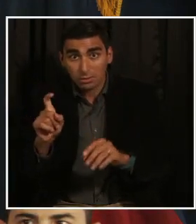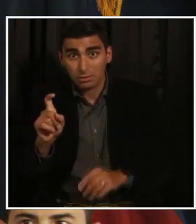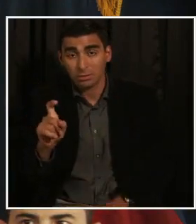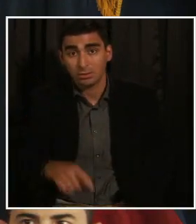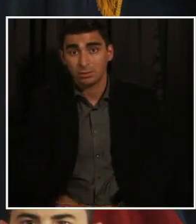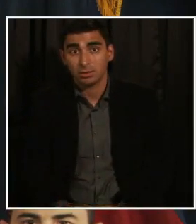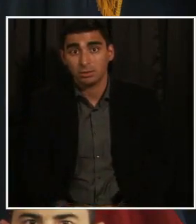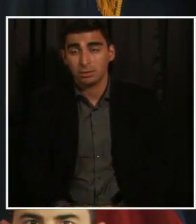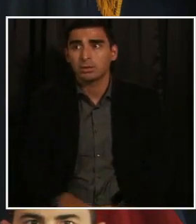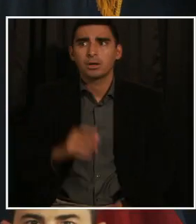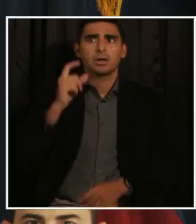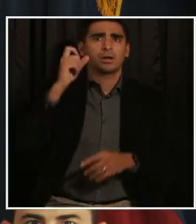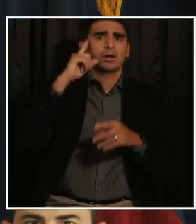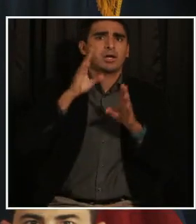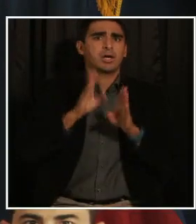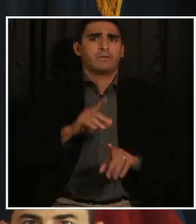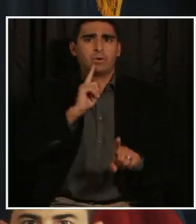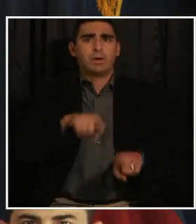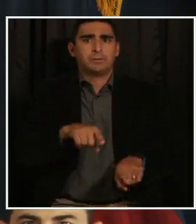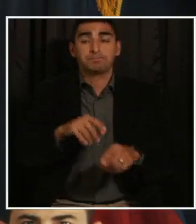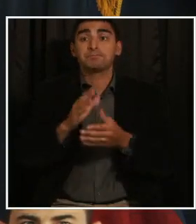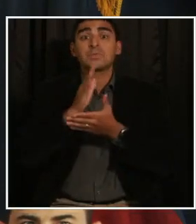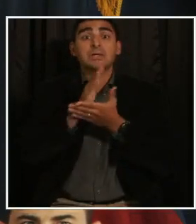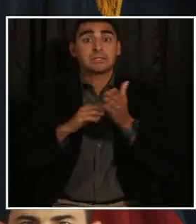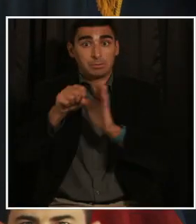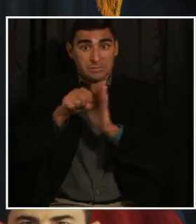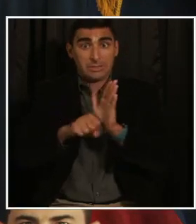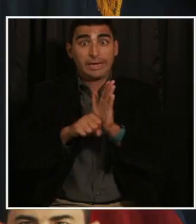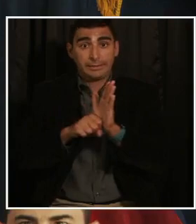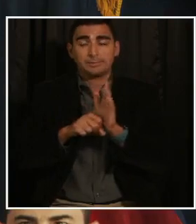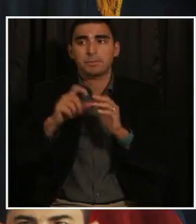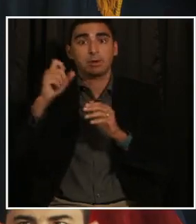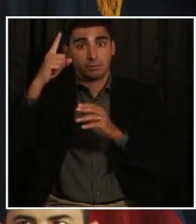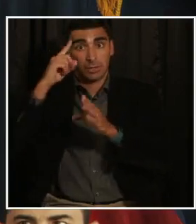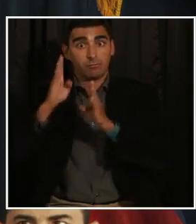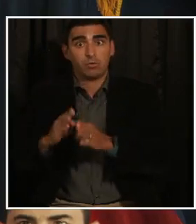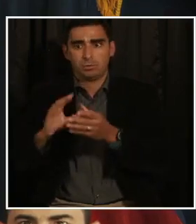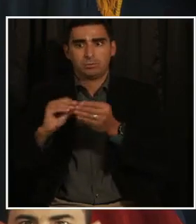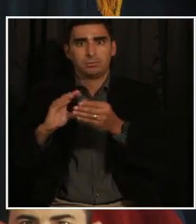yeah i know that there are some states where their governors have tried to ban you know mass